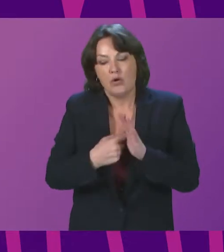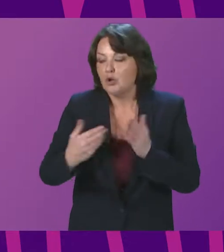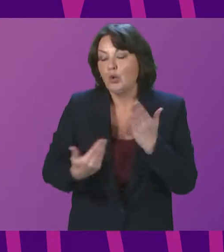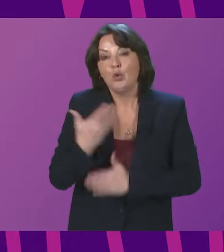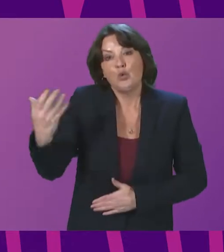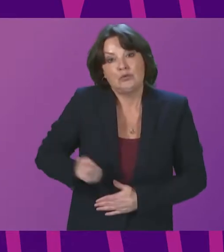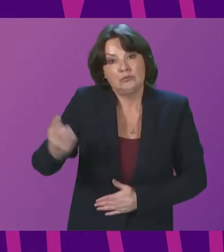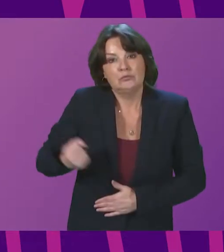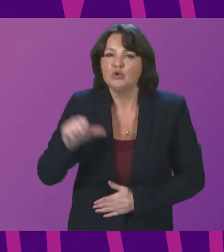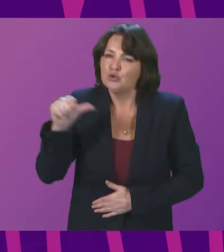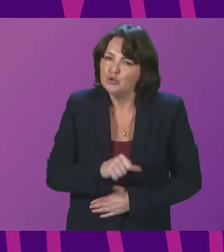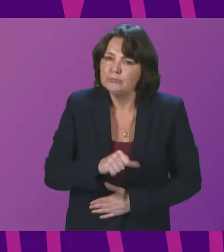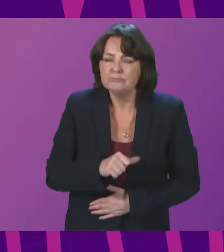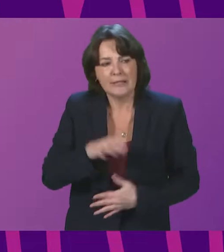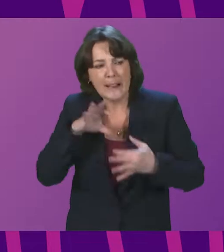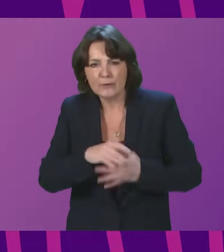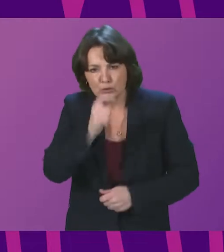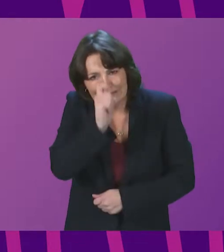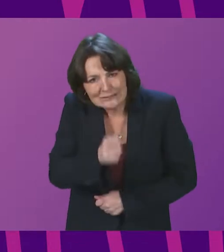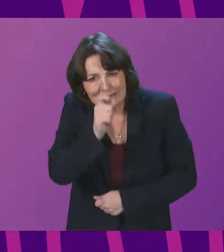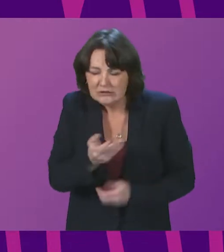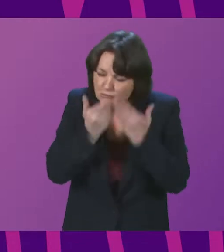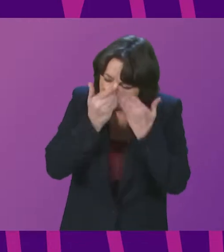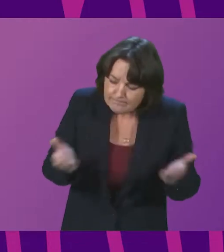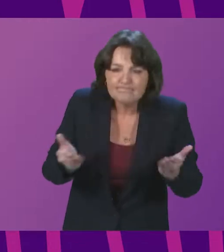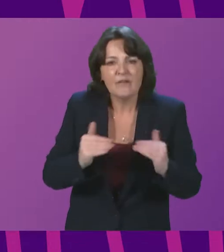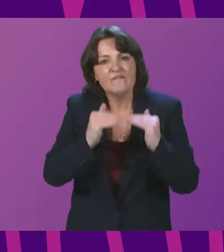and that we deliver the maximum support to people who most need it.